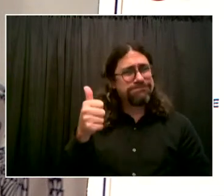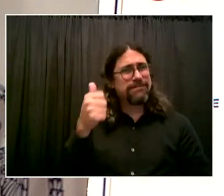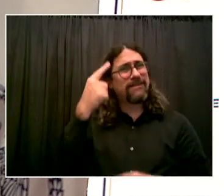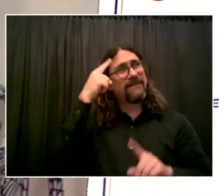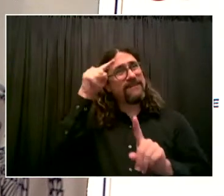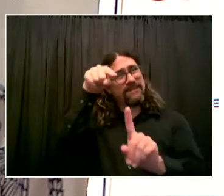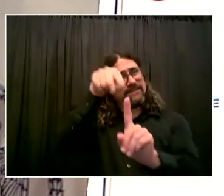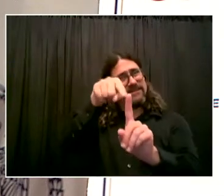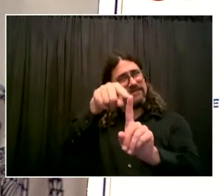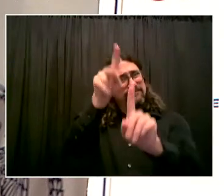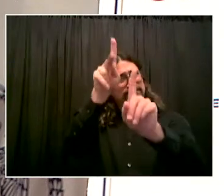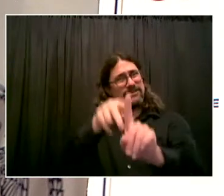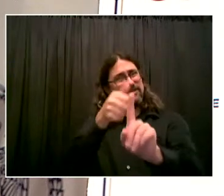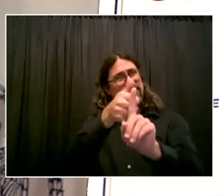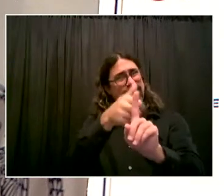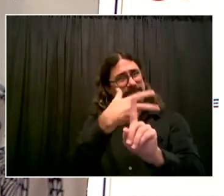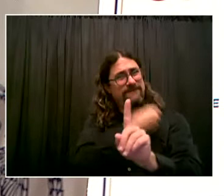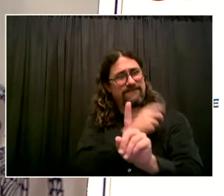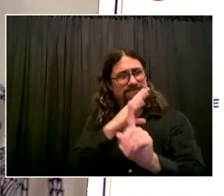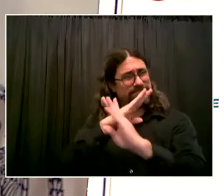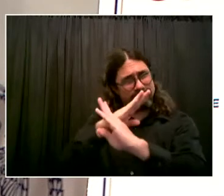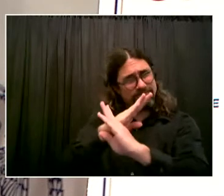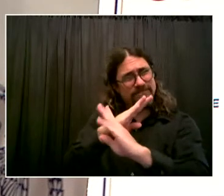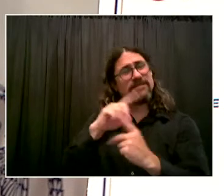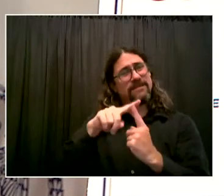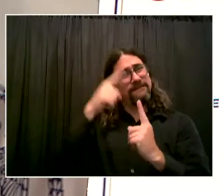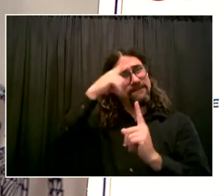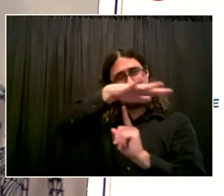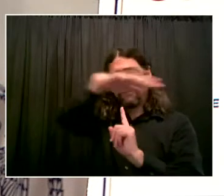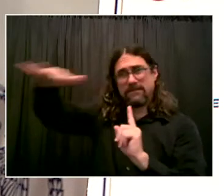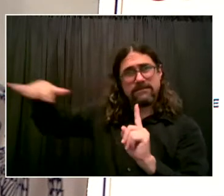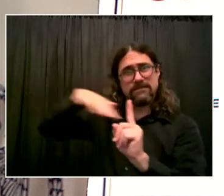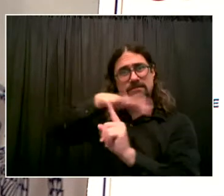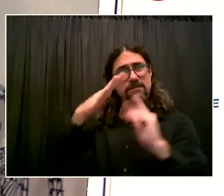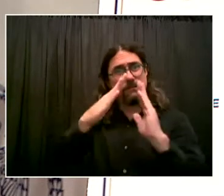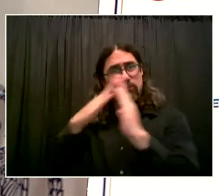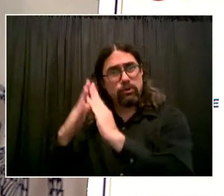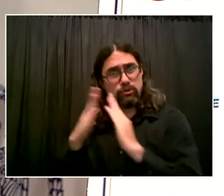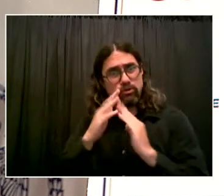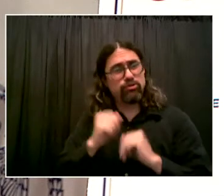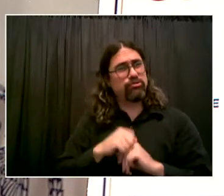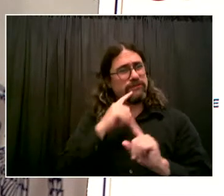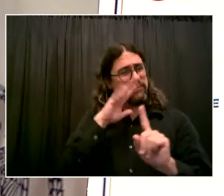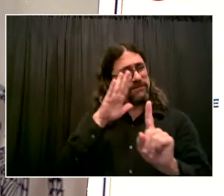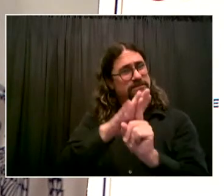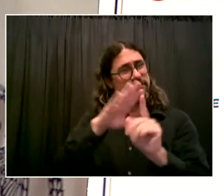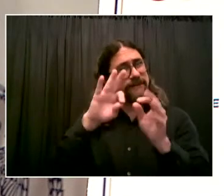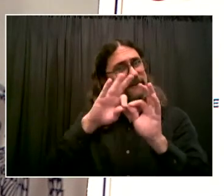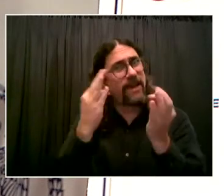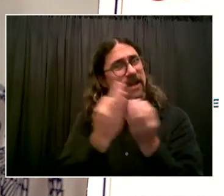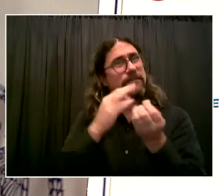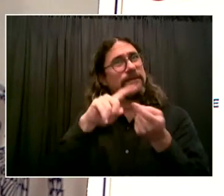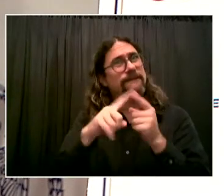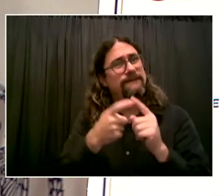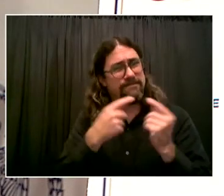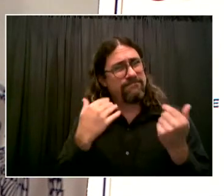AND FOR CITY AS A WHOLE. A KNOCKOUT PUNCH, I LIKE THT,A DAVE. NEXT.